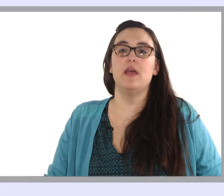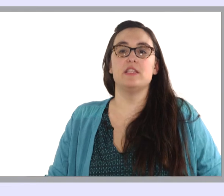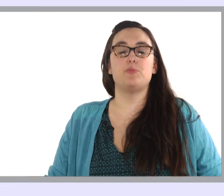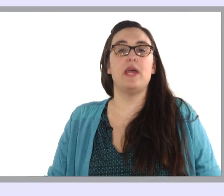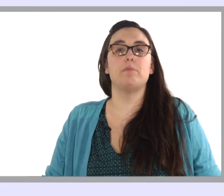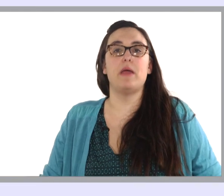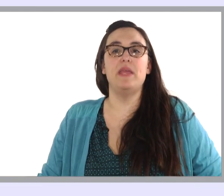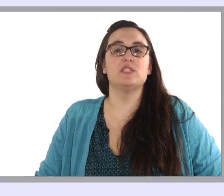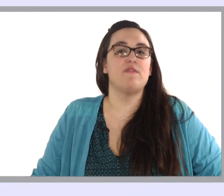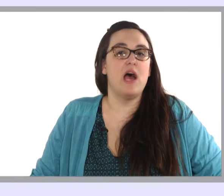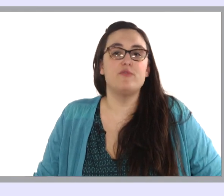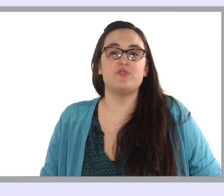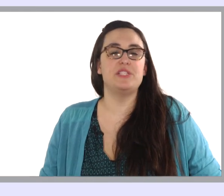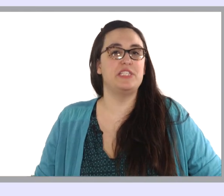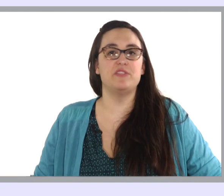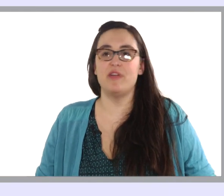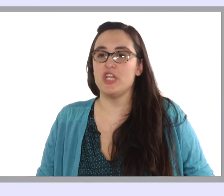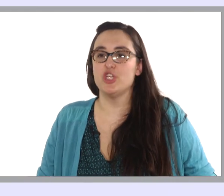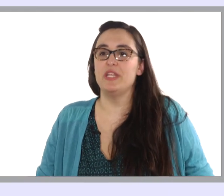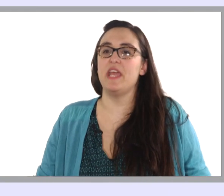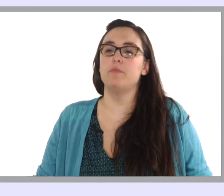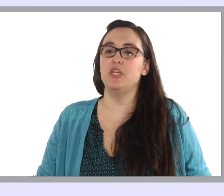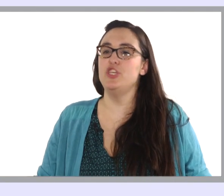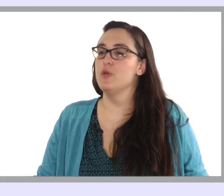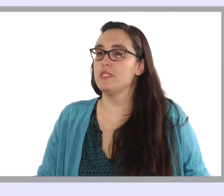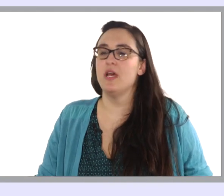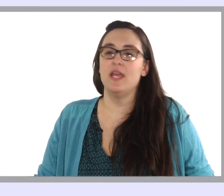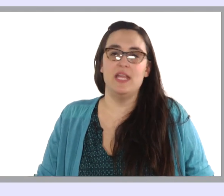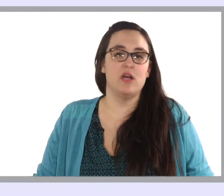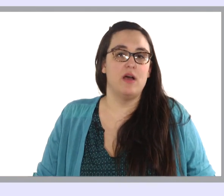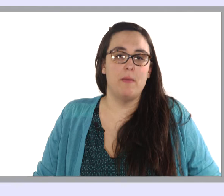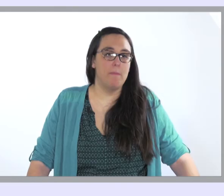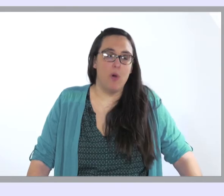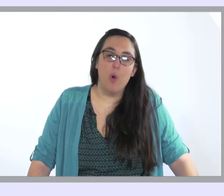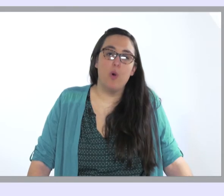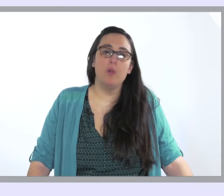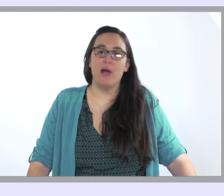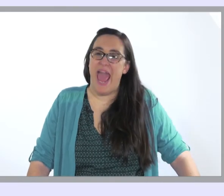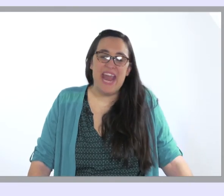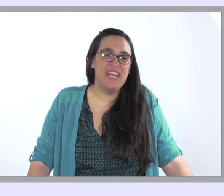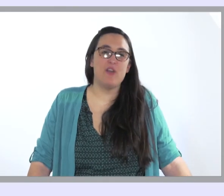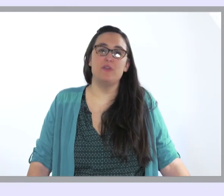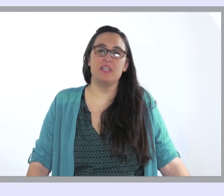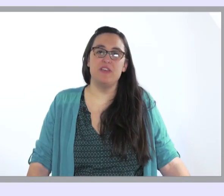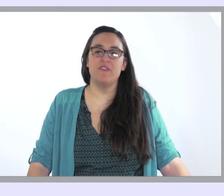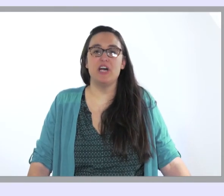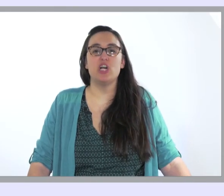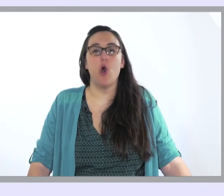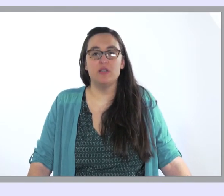and spread by means of unrestricted interaction, and can be used in any communicative context